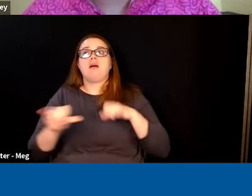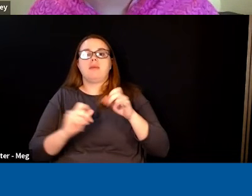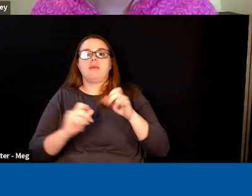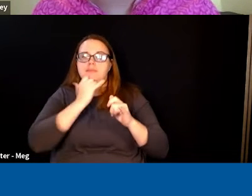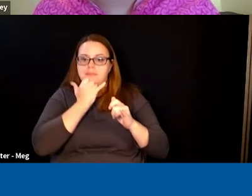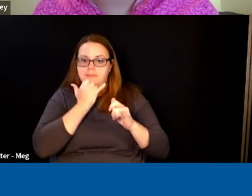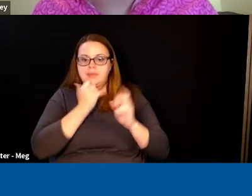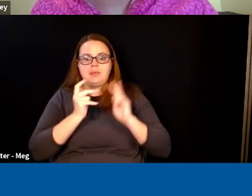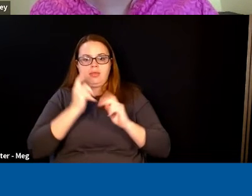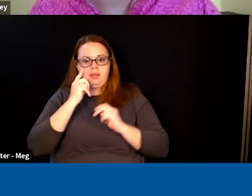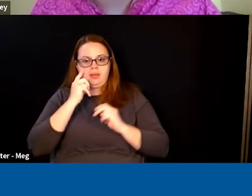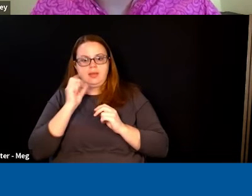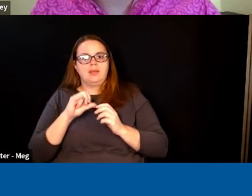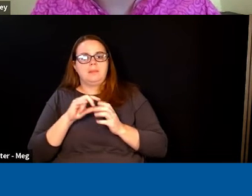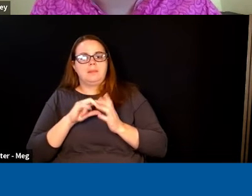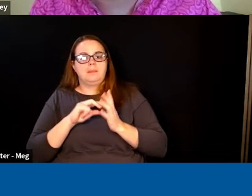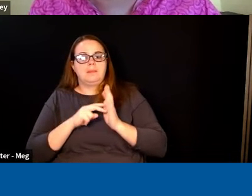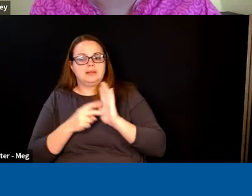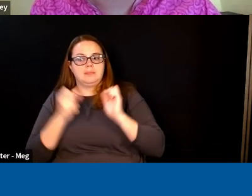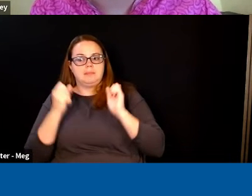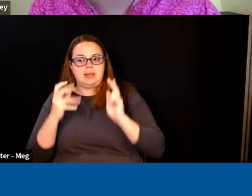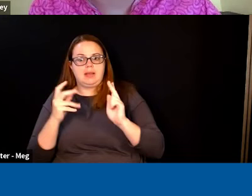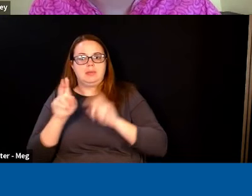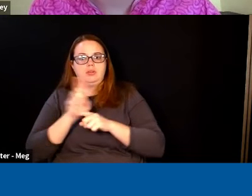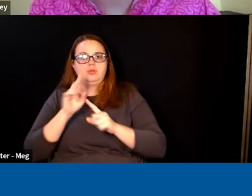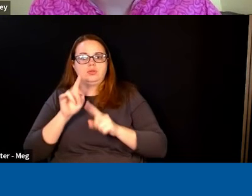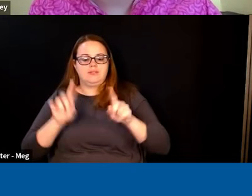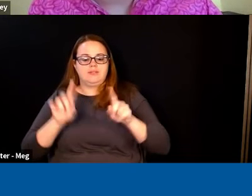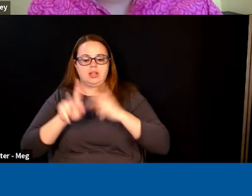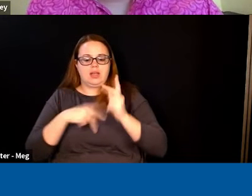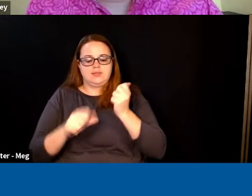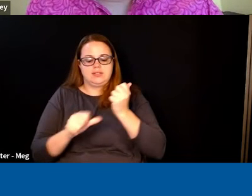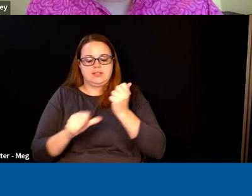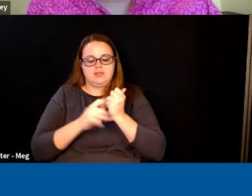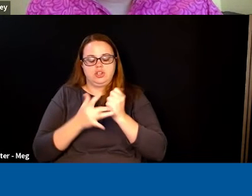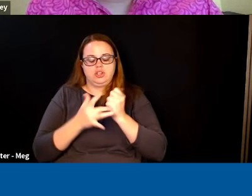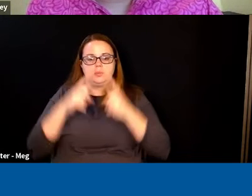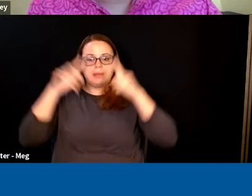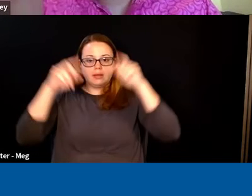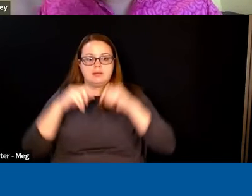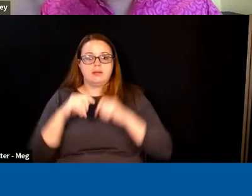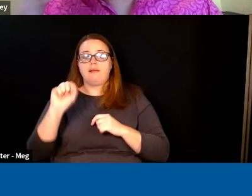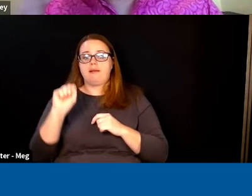and this speaks to using multiple forms of assistive technology to get what you want. SVG are cool.